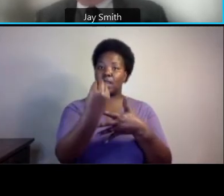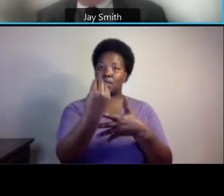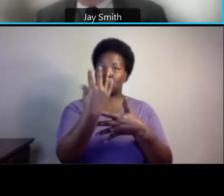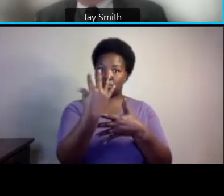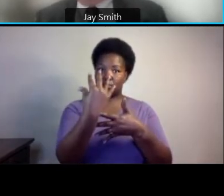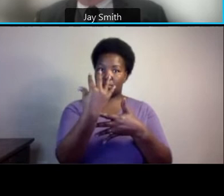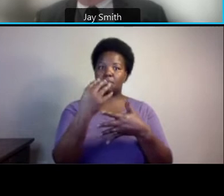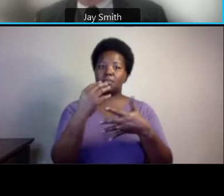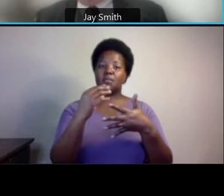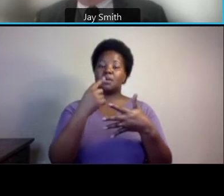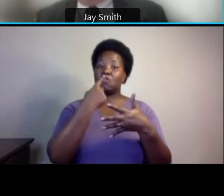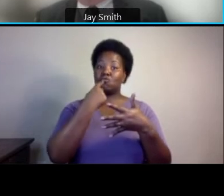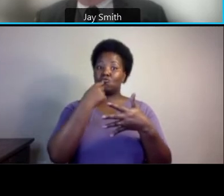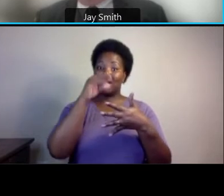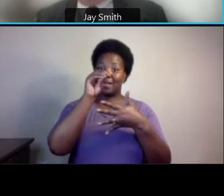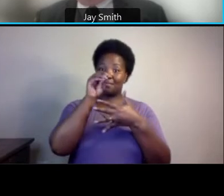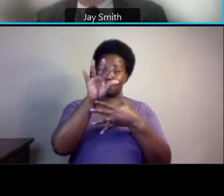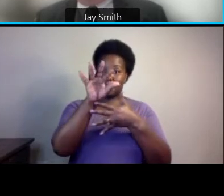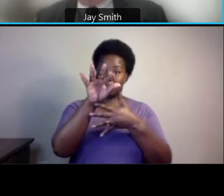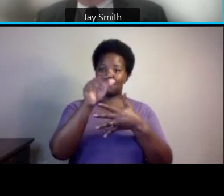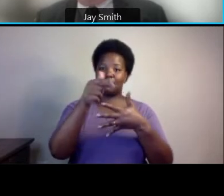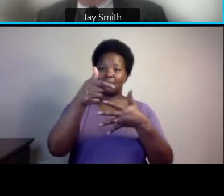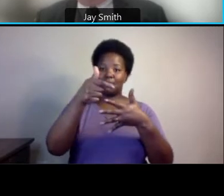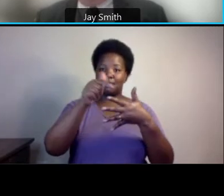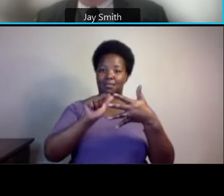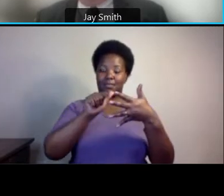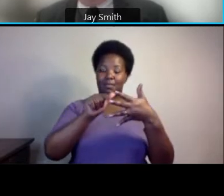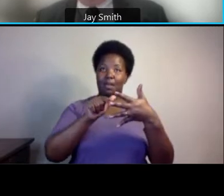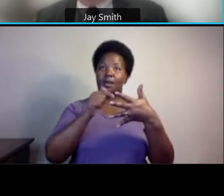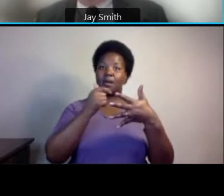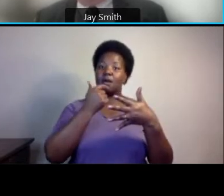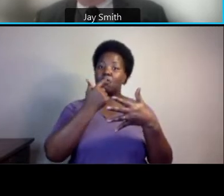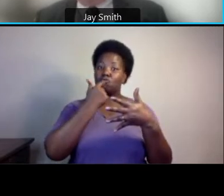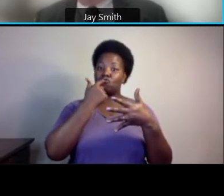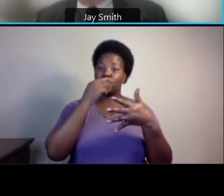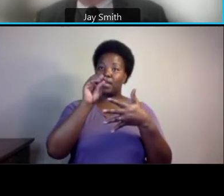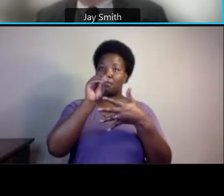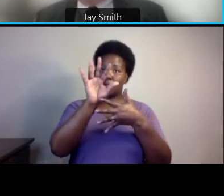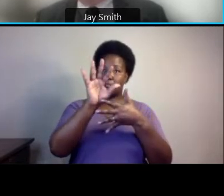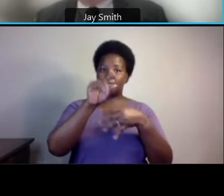the right you know the right or the red excuse me the light turns red you see the walk signal you